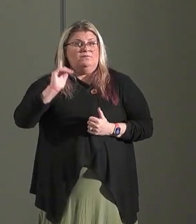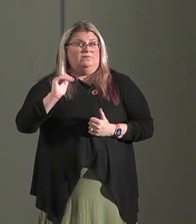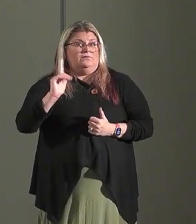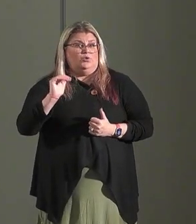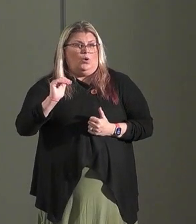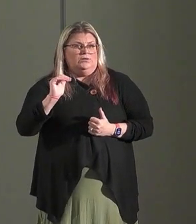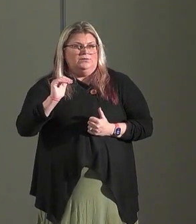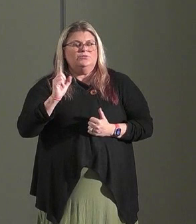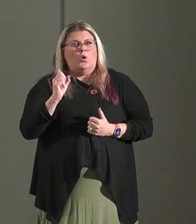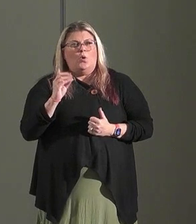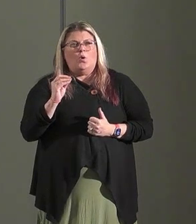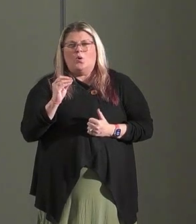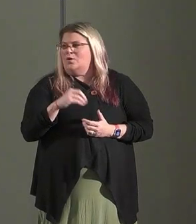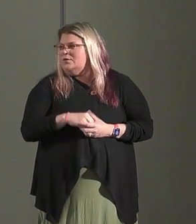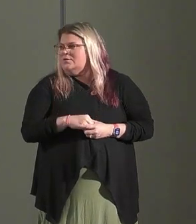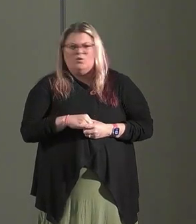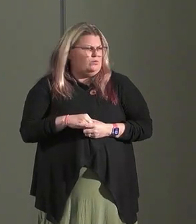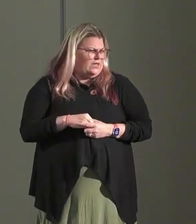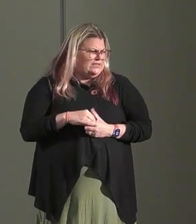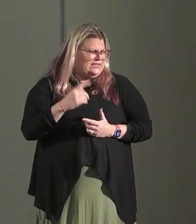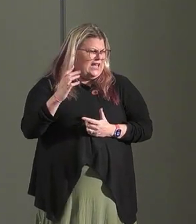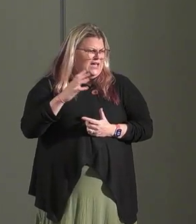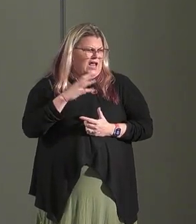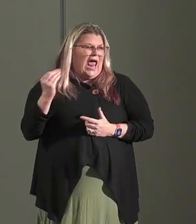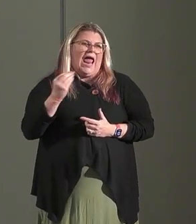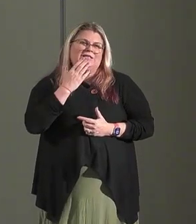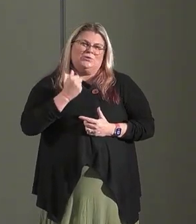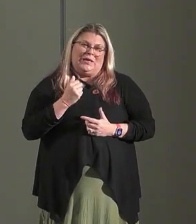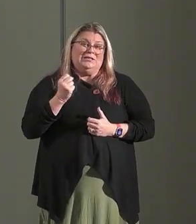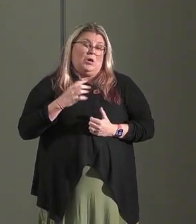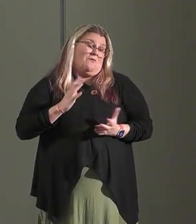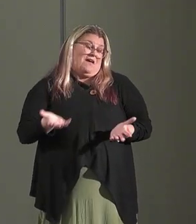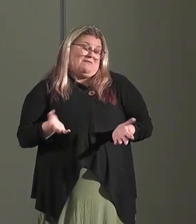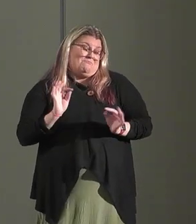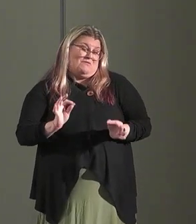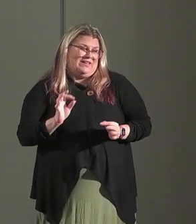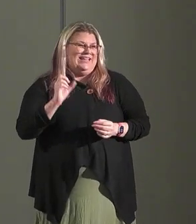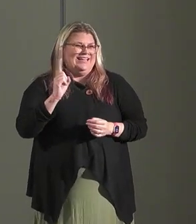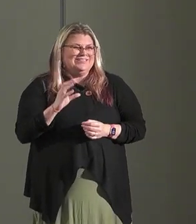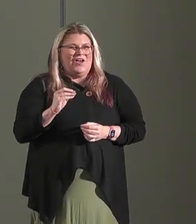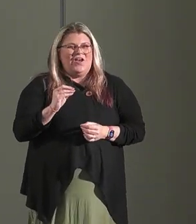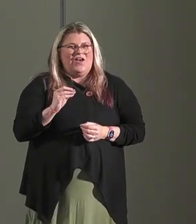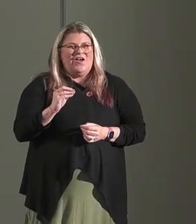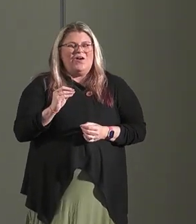. So you know one of -- I can't remember